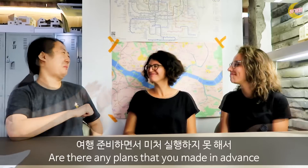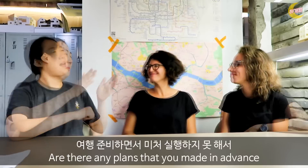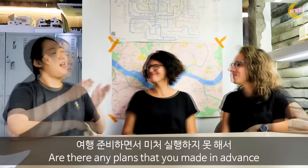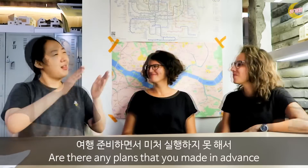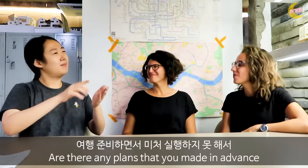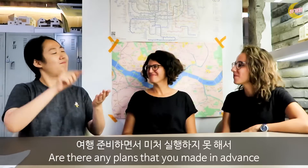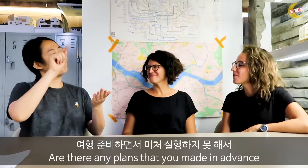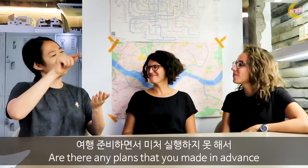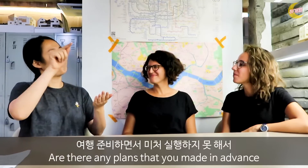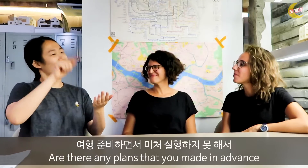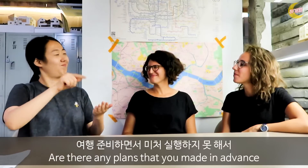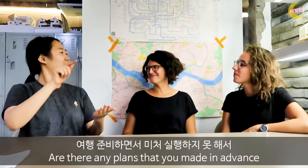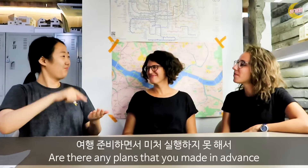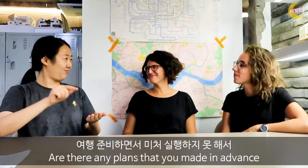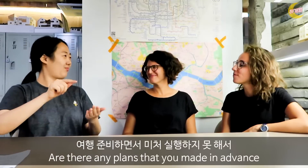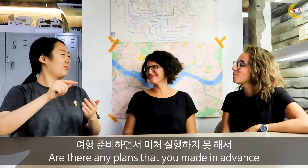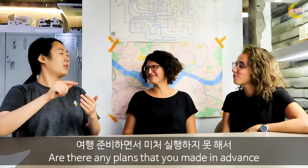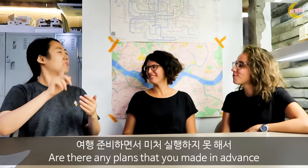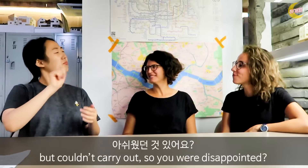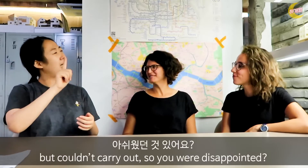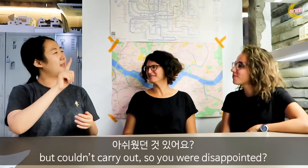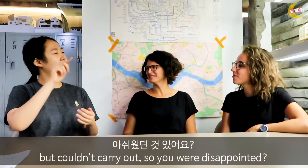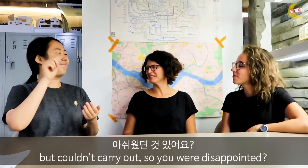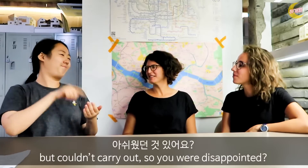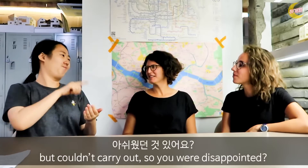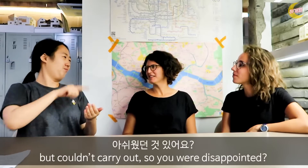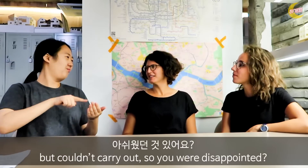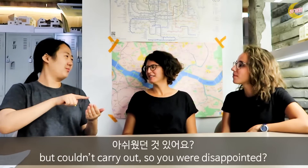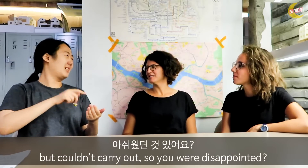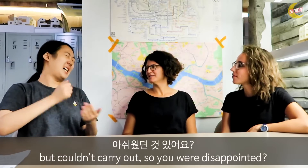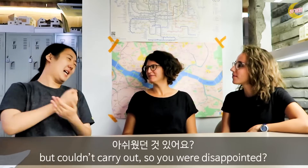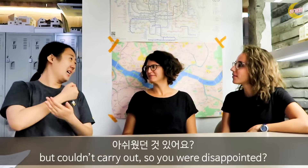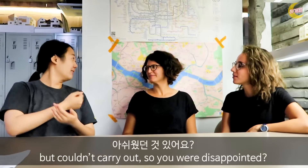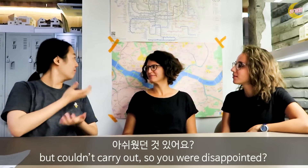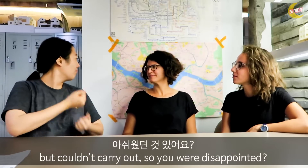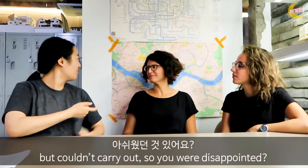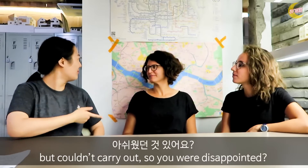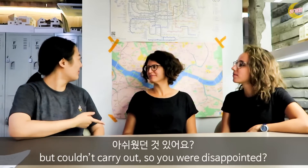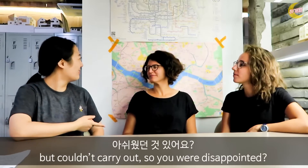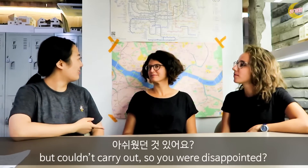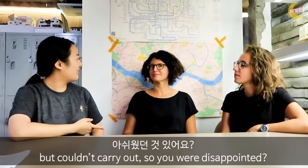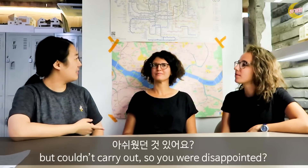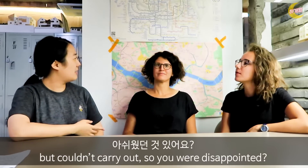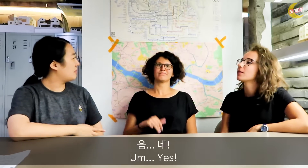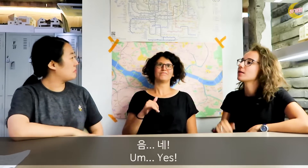Are there any plans that you made in advance but couldn’t carry out, so you were disappointed?